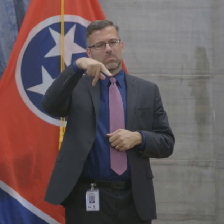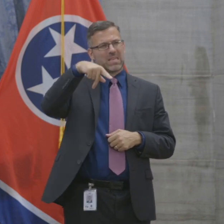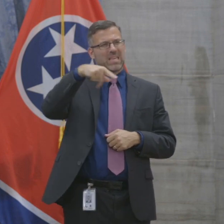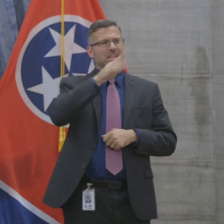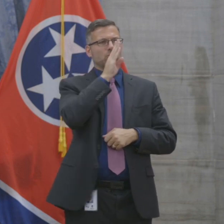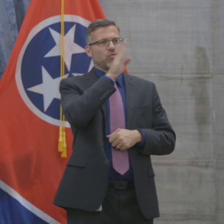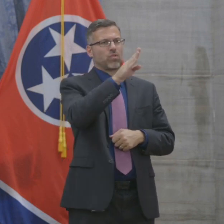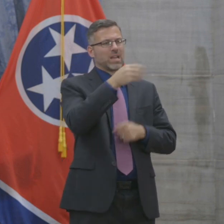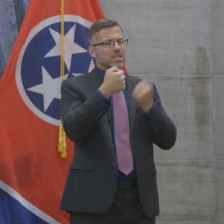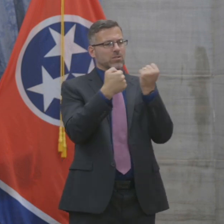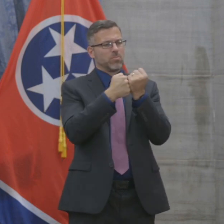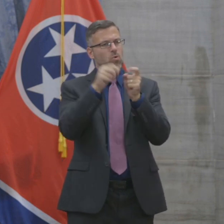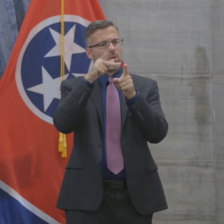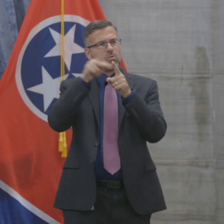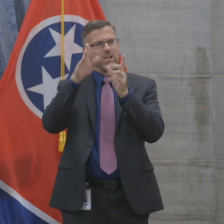Thank you, Governor, good afternoon. I